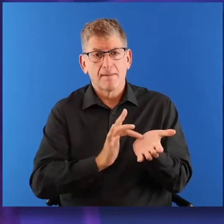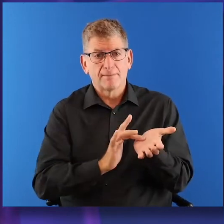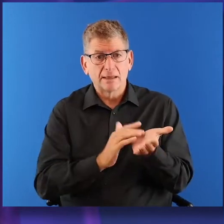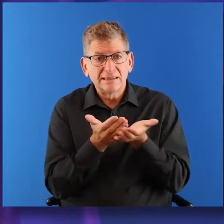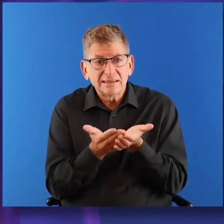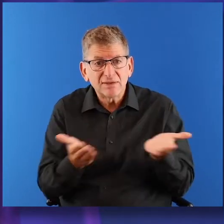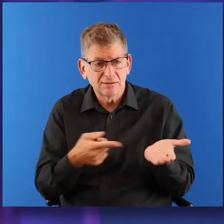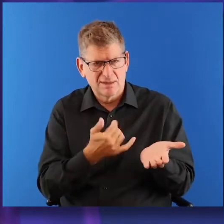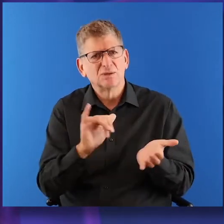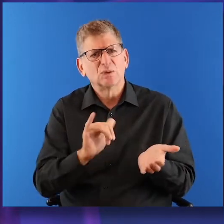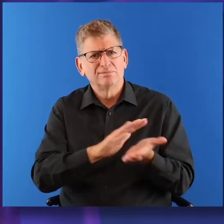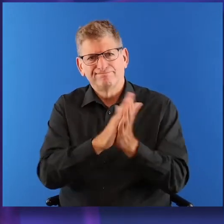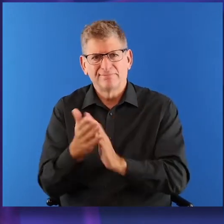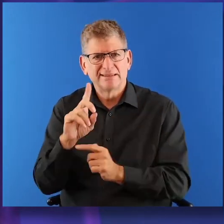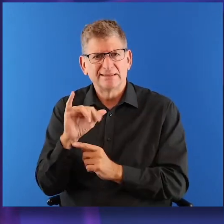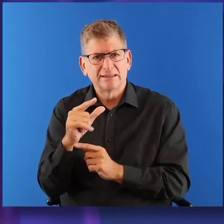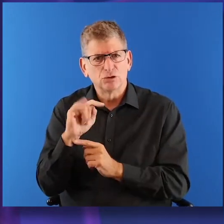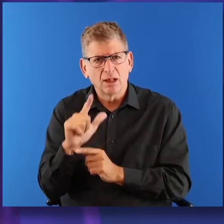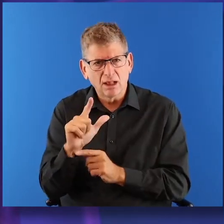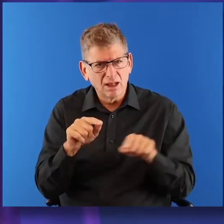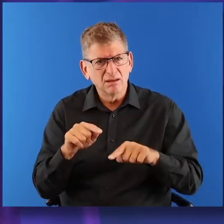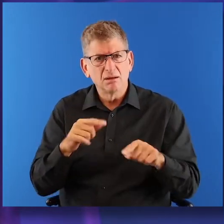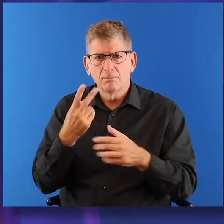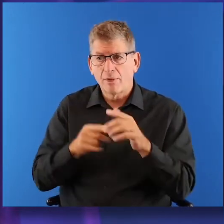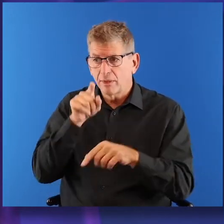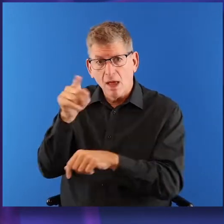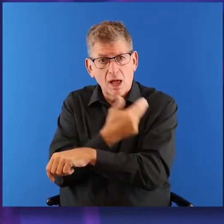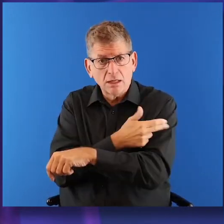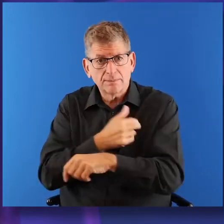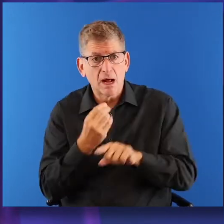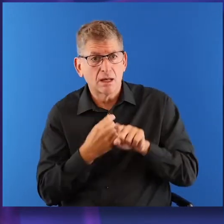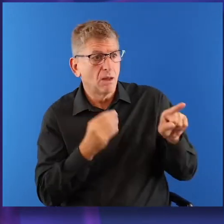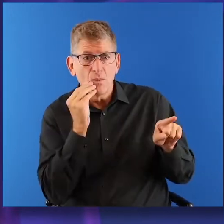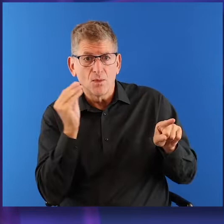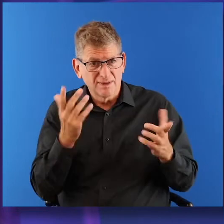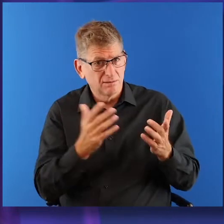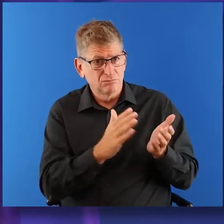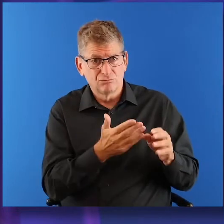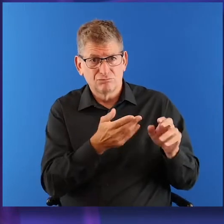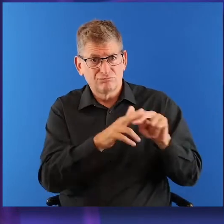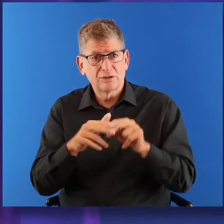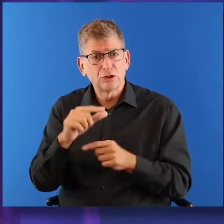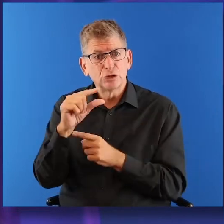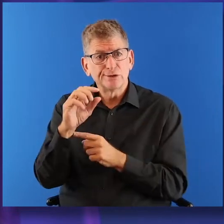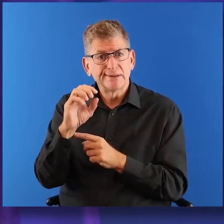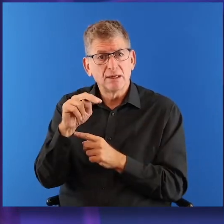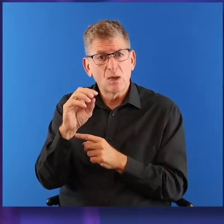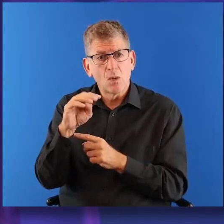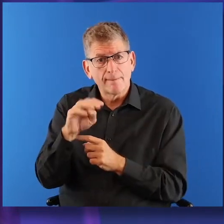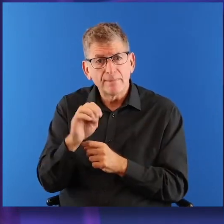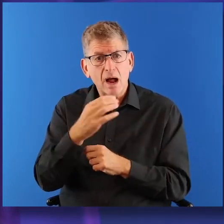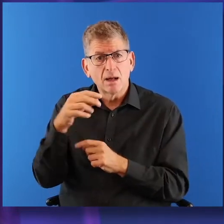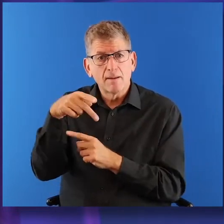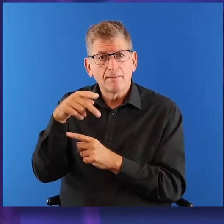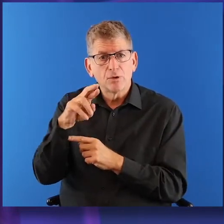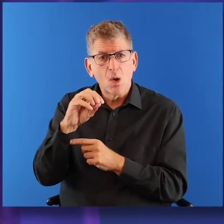Genome and proteome sequencing is becoming accessible to more people, further increasing the amount of medical data we can use.